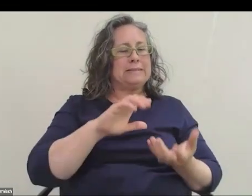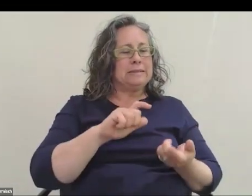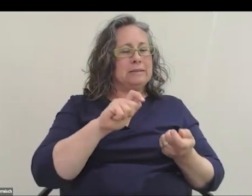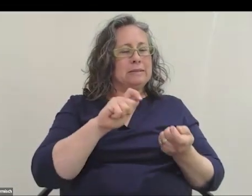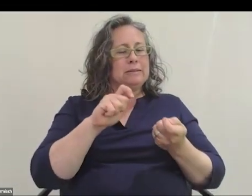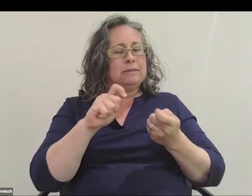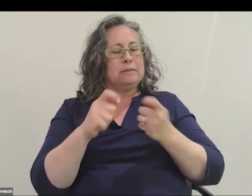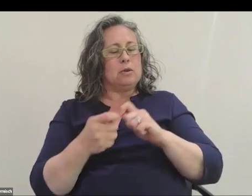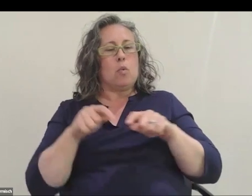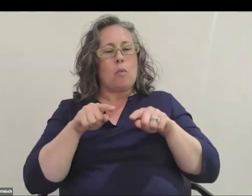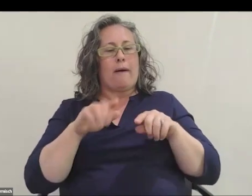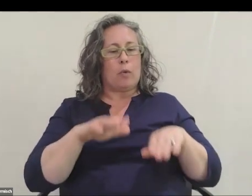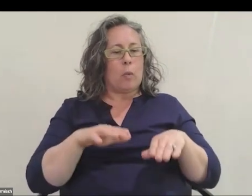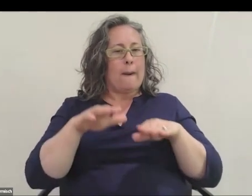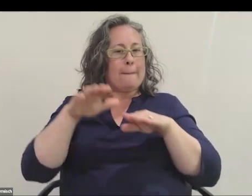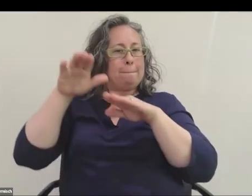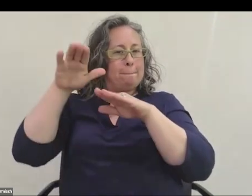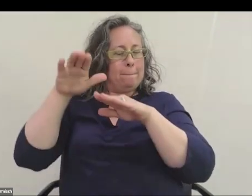All these things evolve as we grow up,